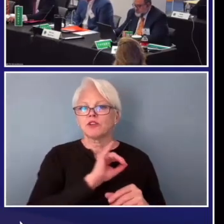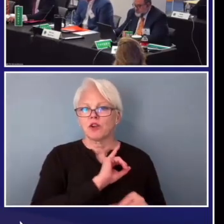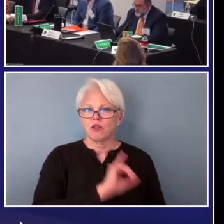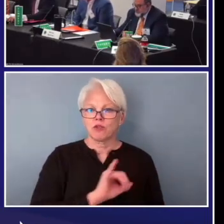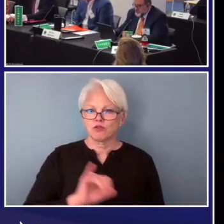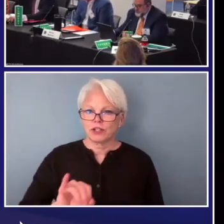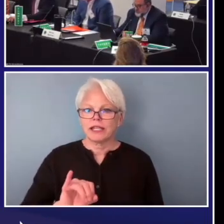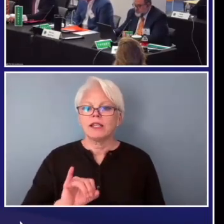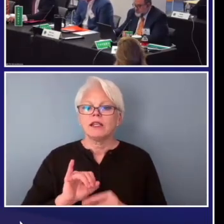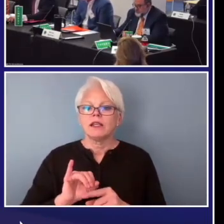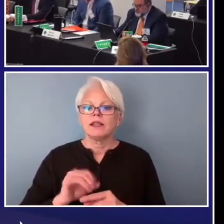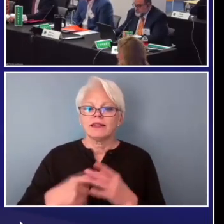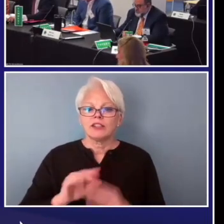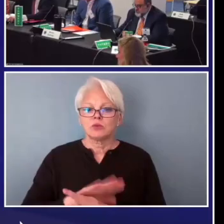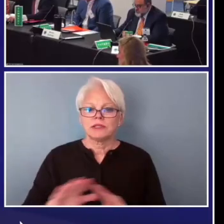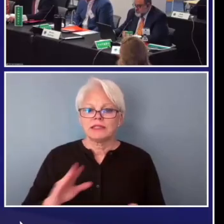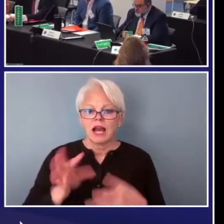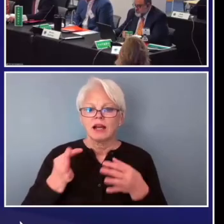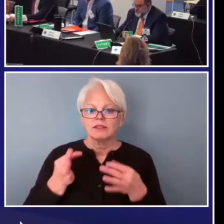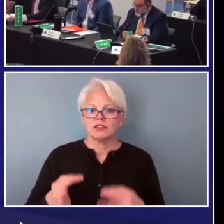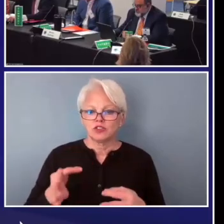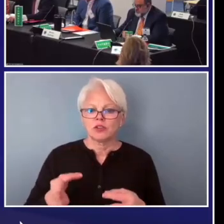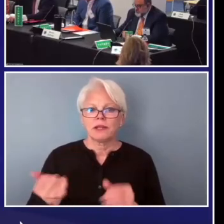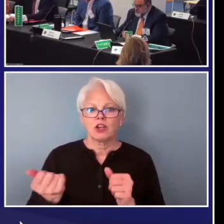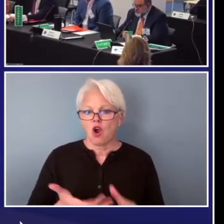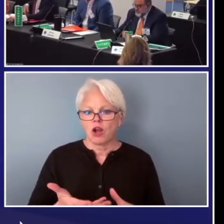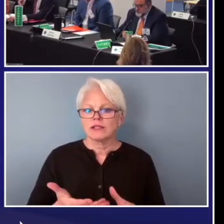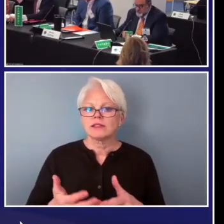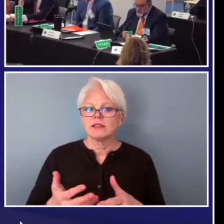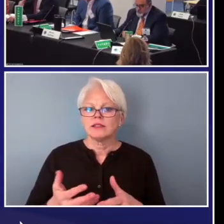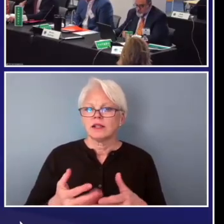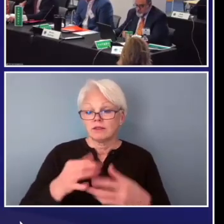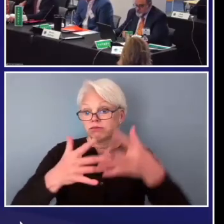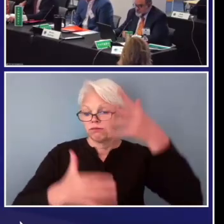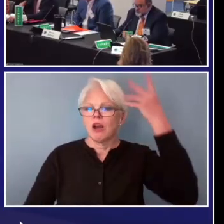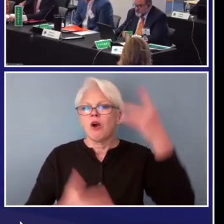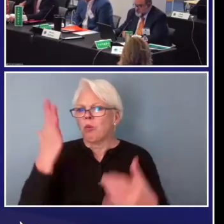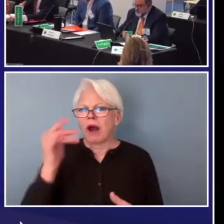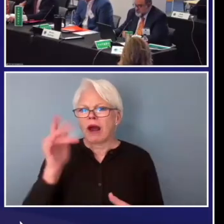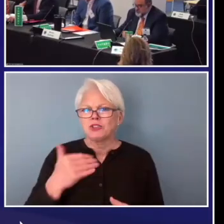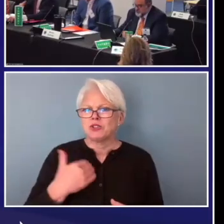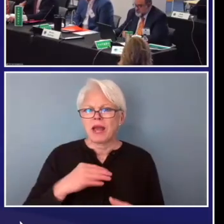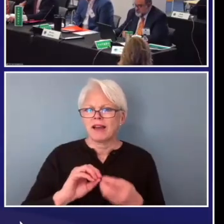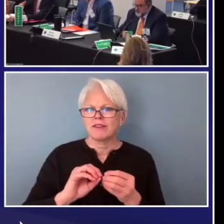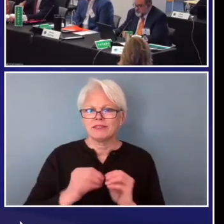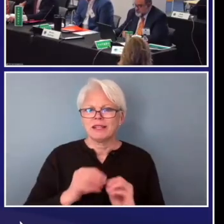Well, the universe of things that will not determine cause is infinite. Why would you even bother to have room and numeral 3 just to